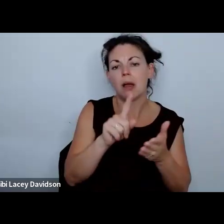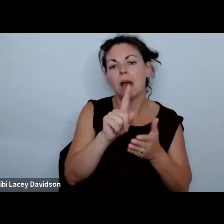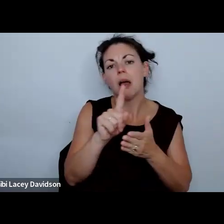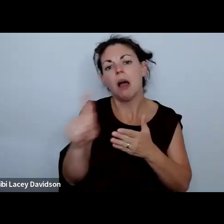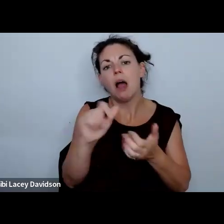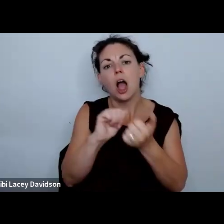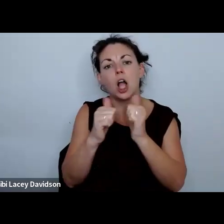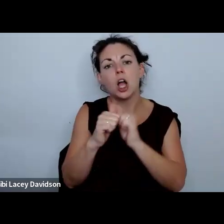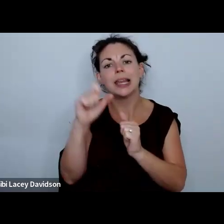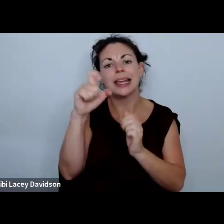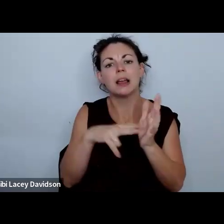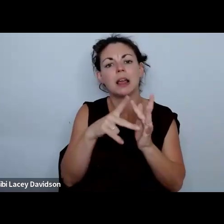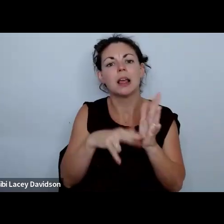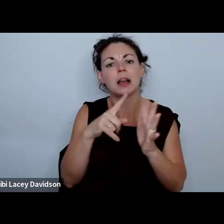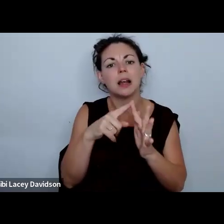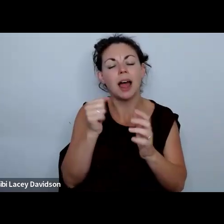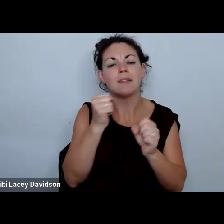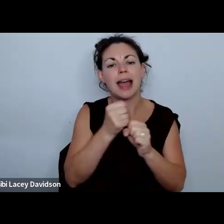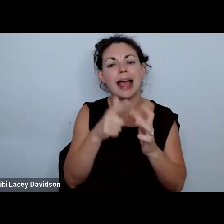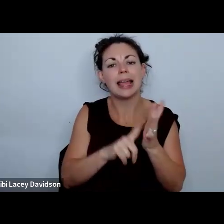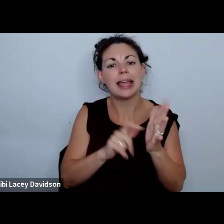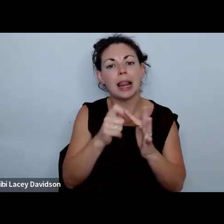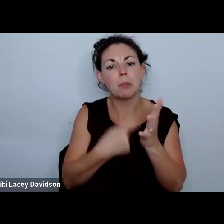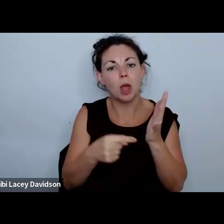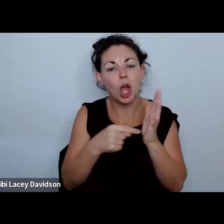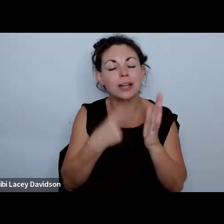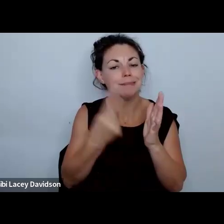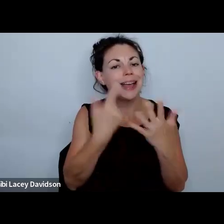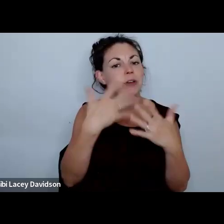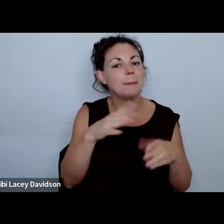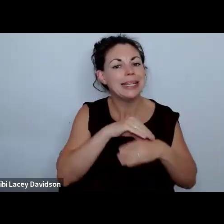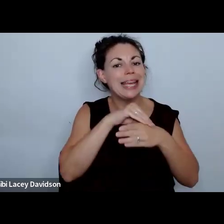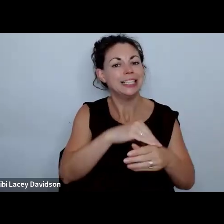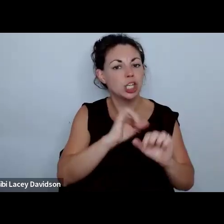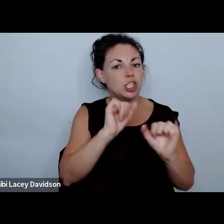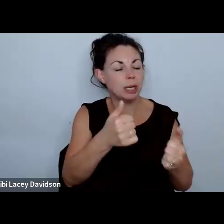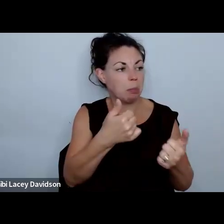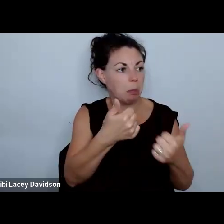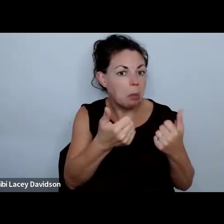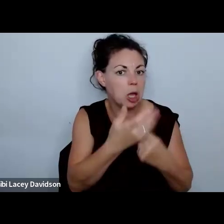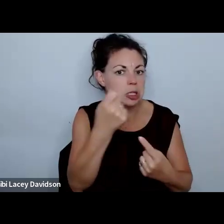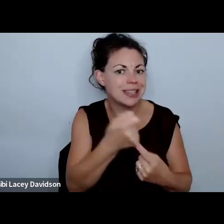What I did pursue was, was trying to add policy to existing work that I was doing.